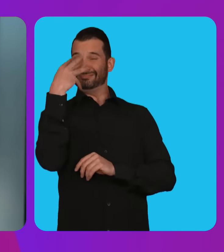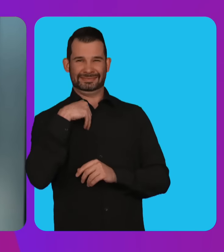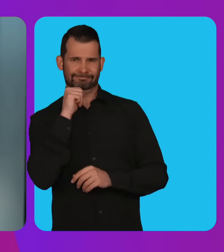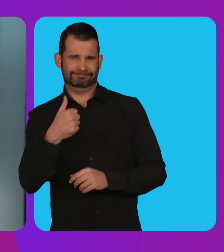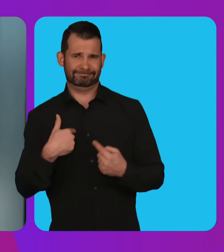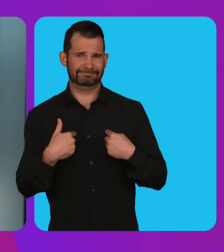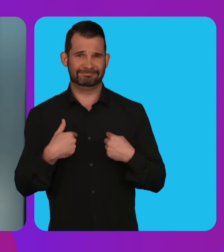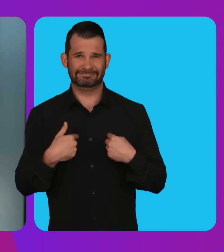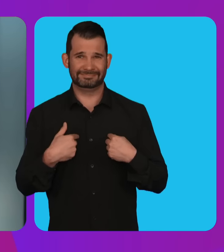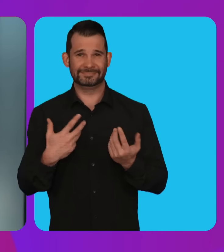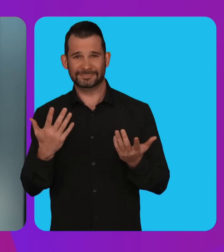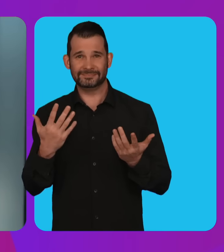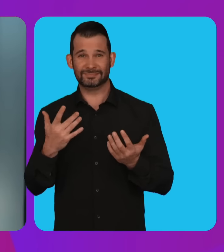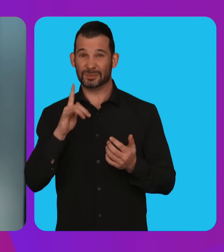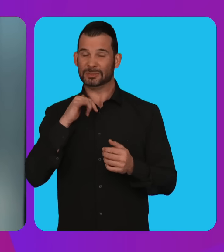so it was really, really hard.